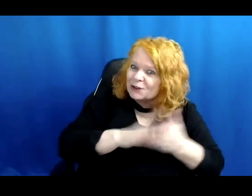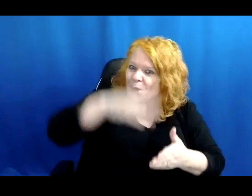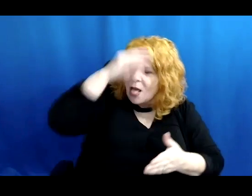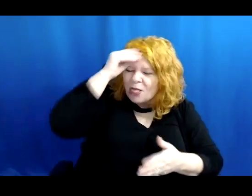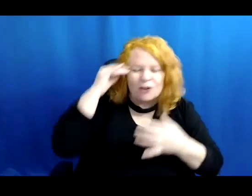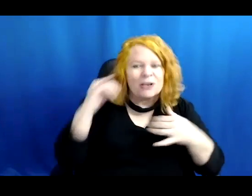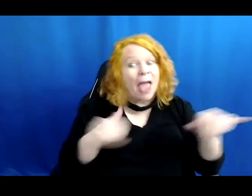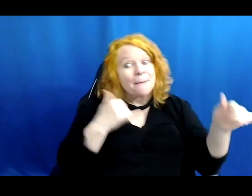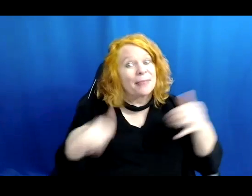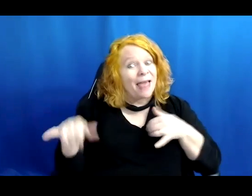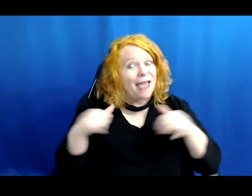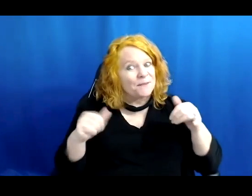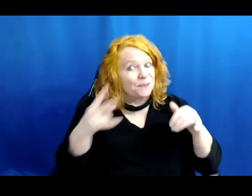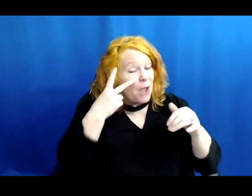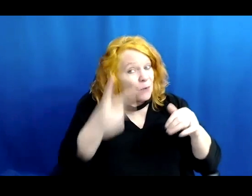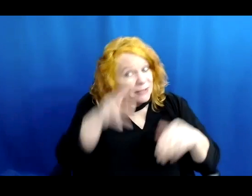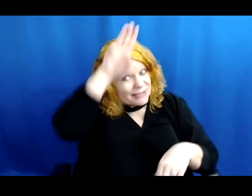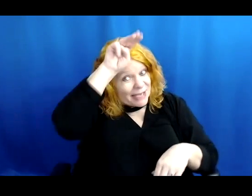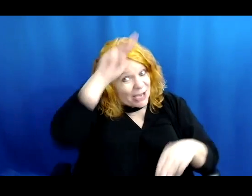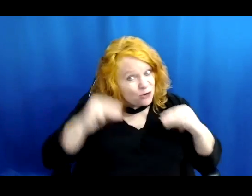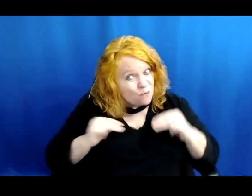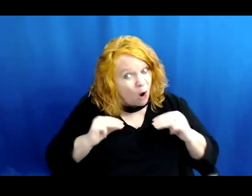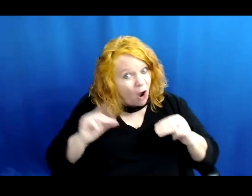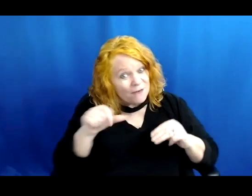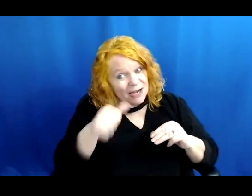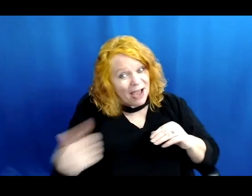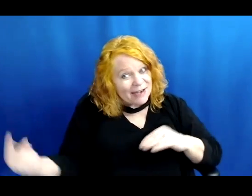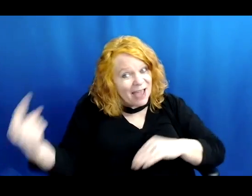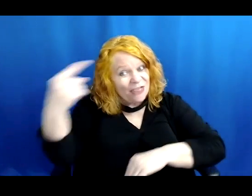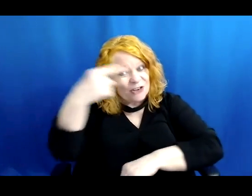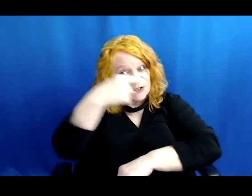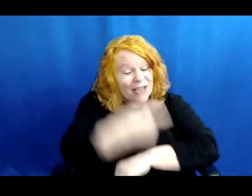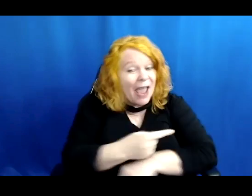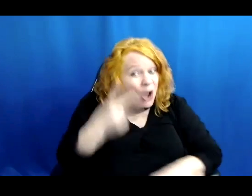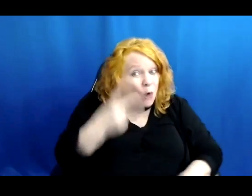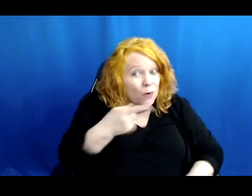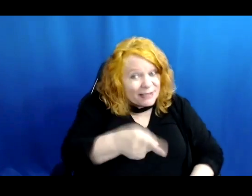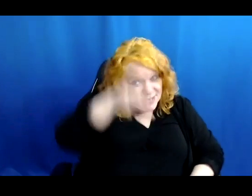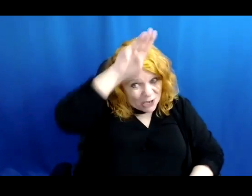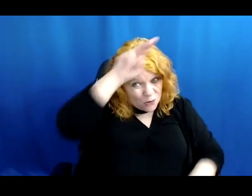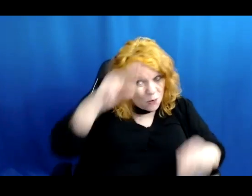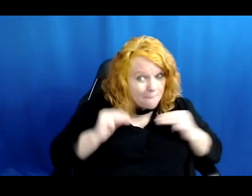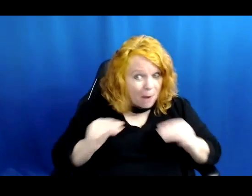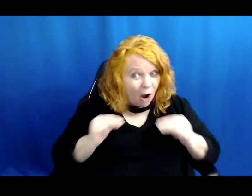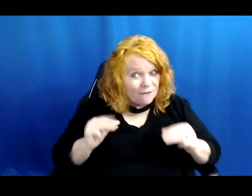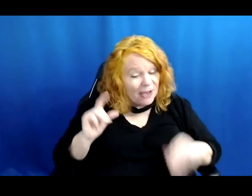see you Marvin on another day, we will see you Marvin on another sunny day.